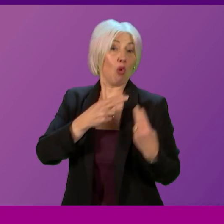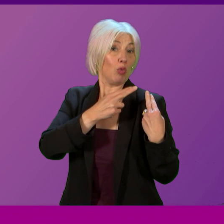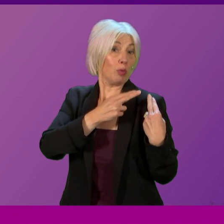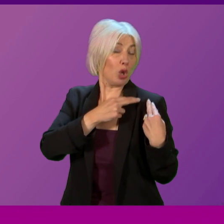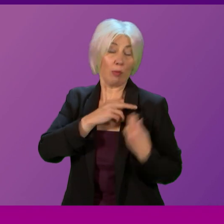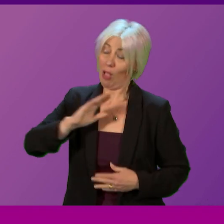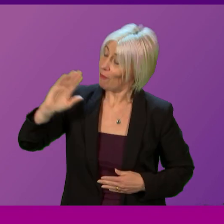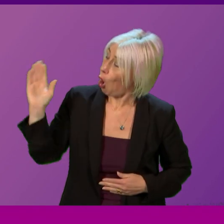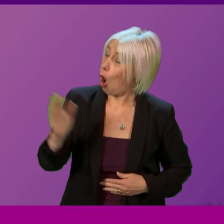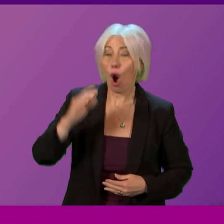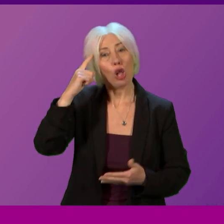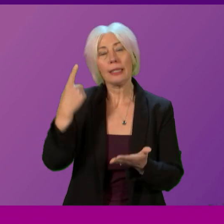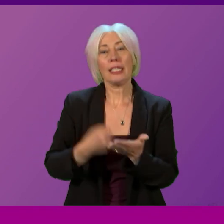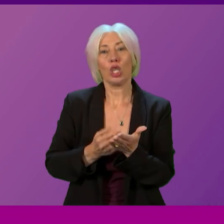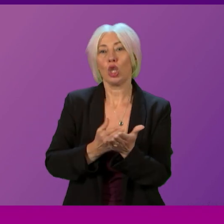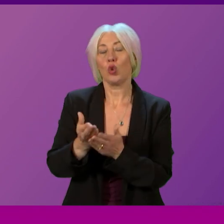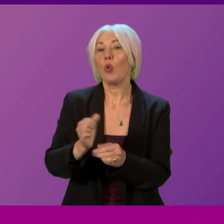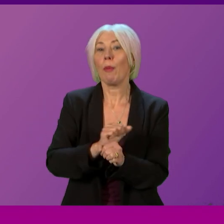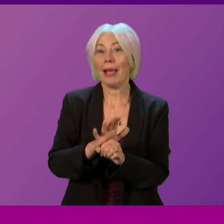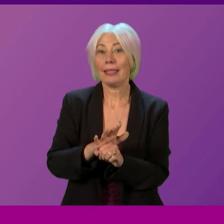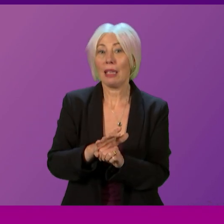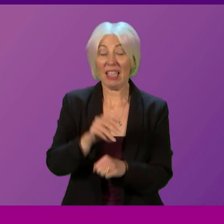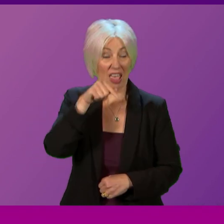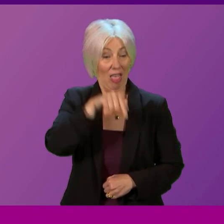were taken during the pandemic. Those decisions were not taken lightly.